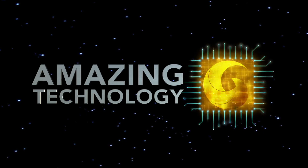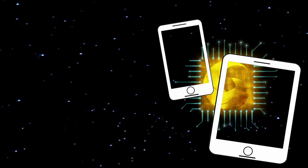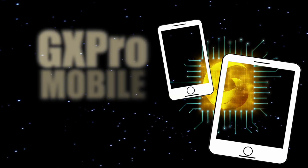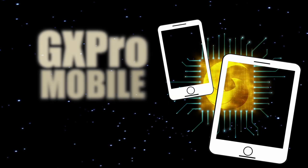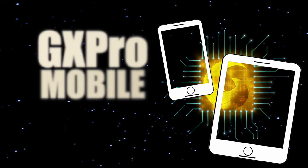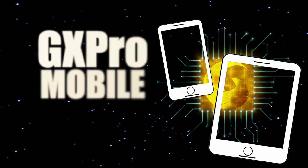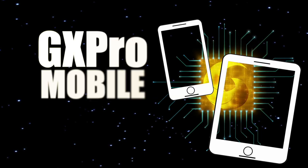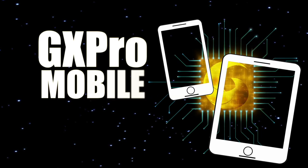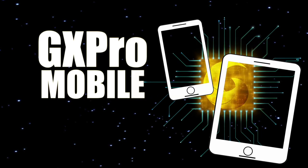It makes me happy.